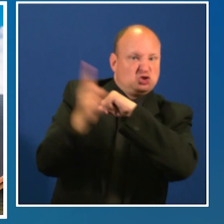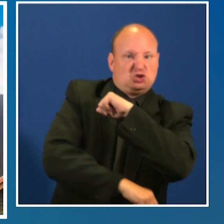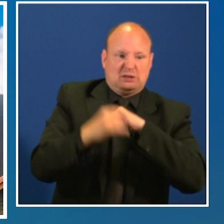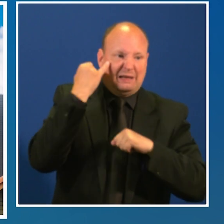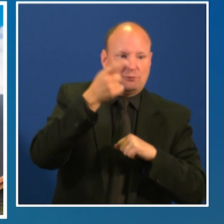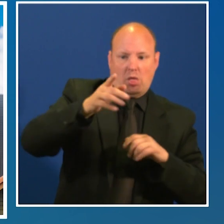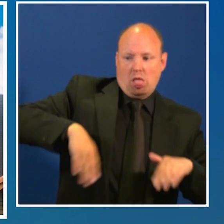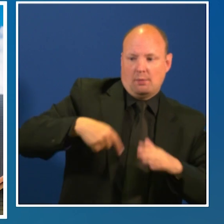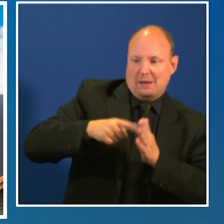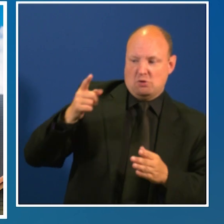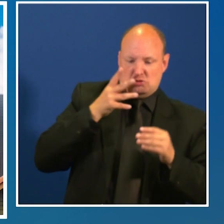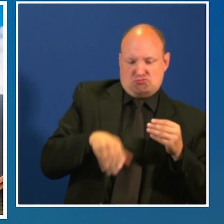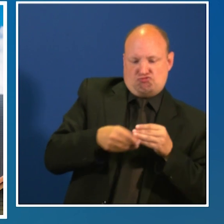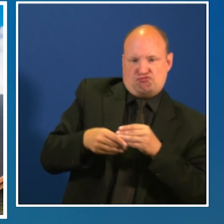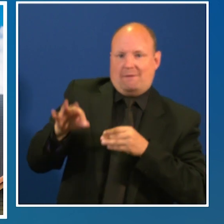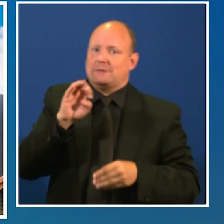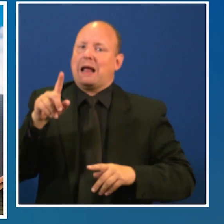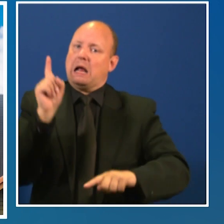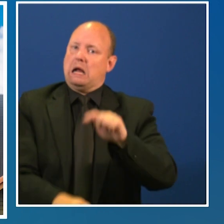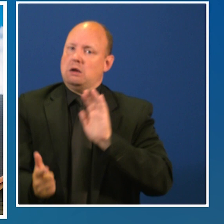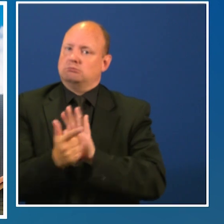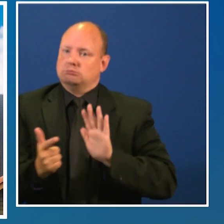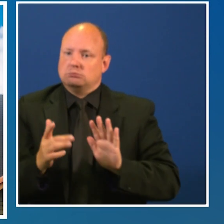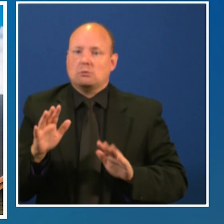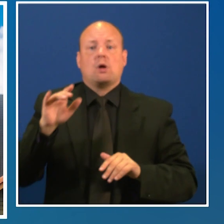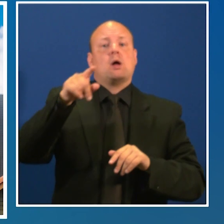dollars in eviction rental assistance funds from the